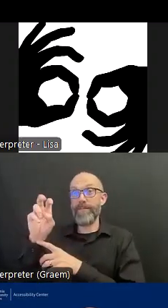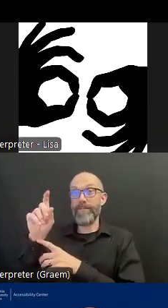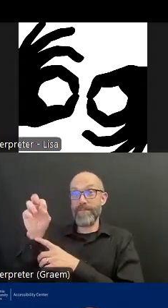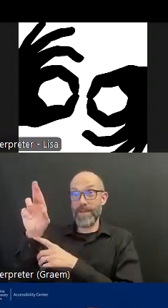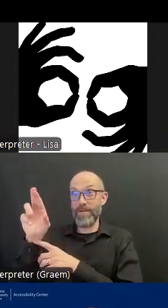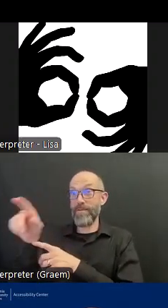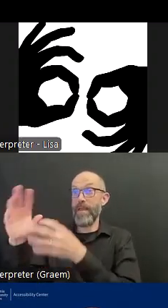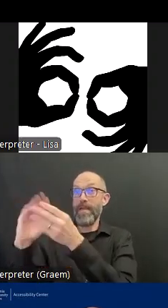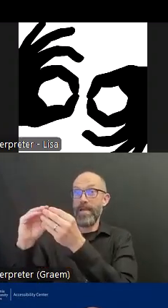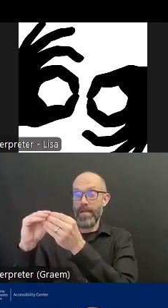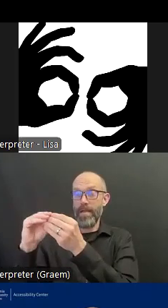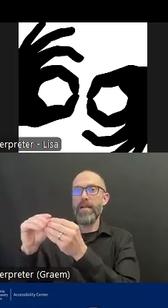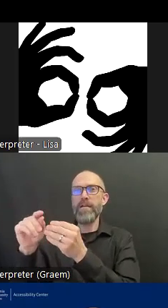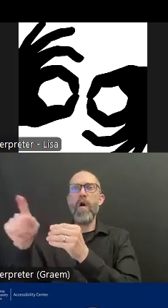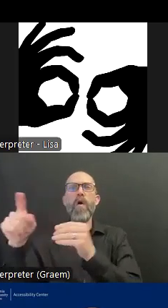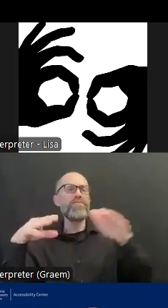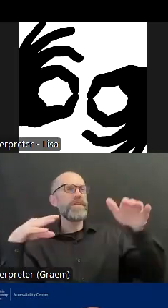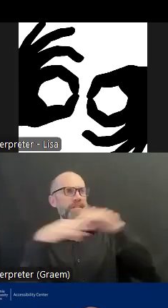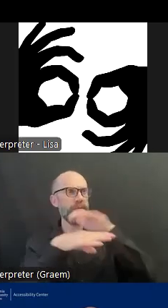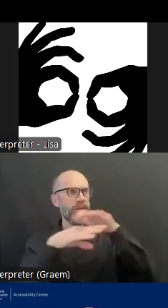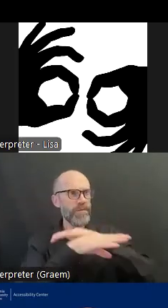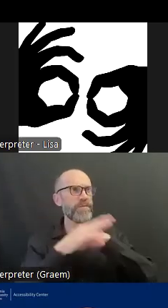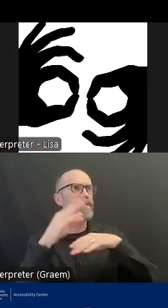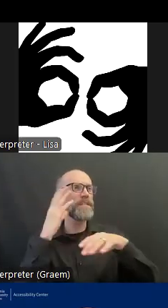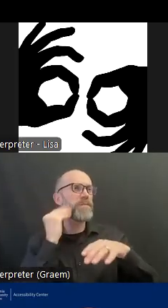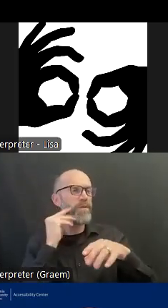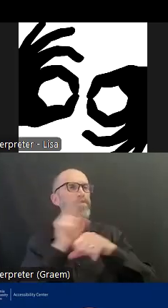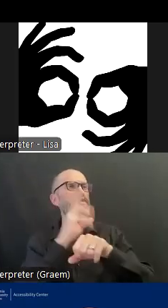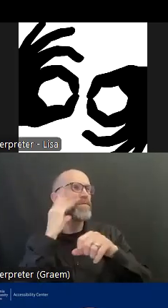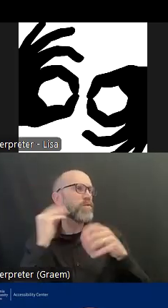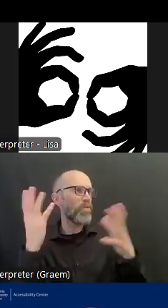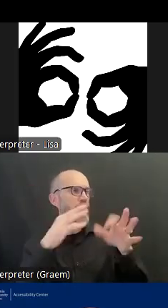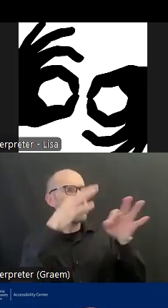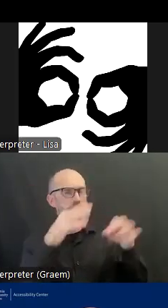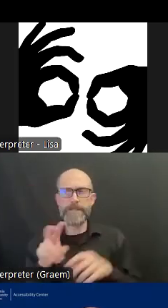they say the accessibility experience or user experience will be. You really need to use different types